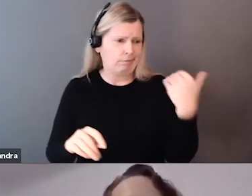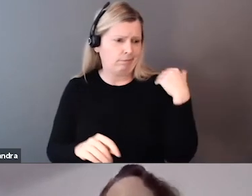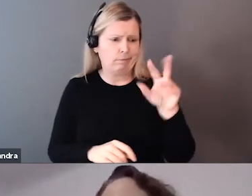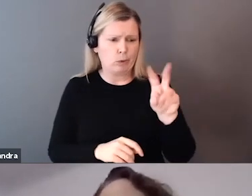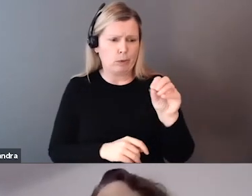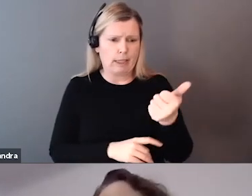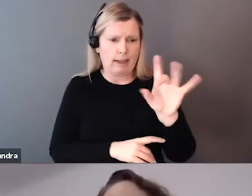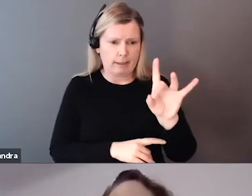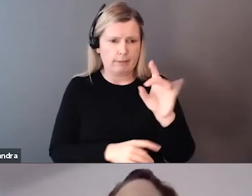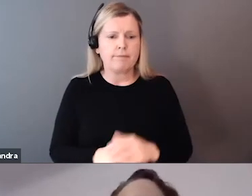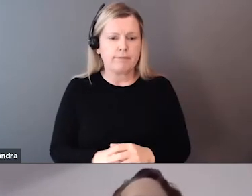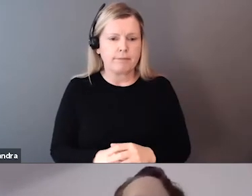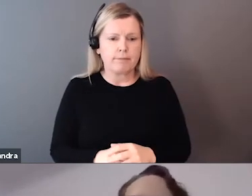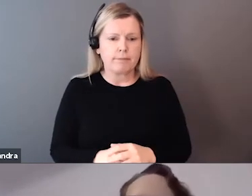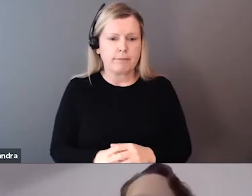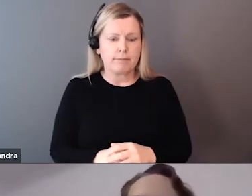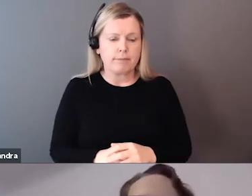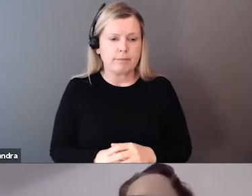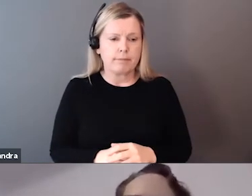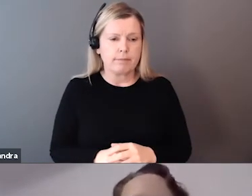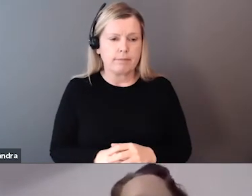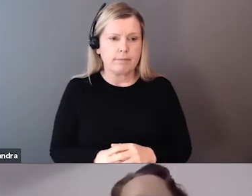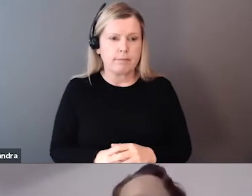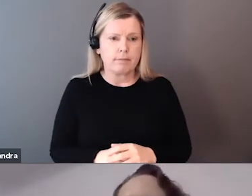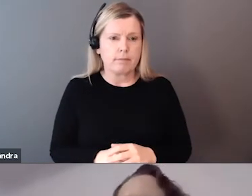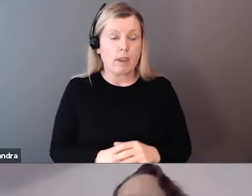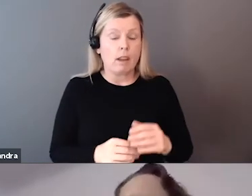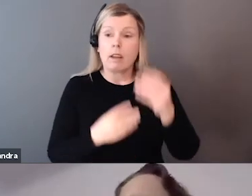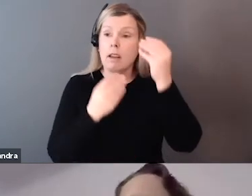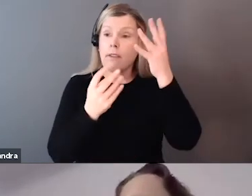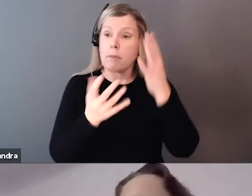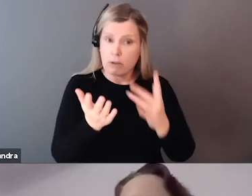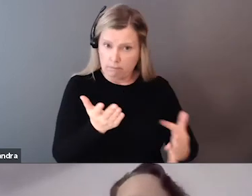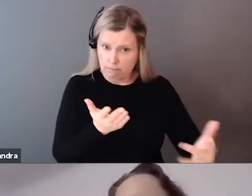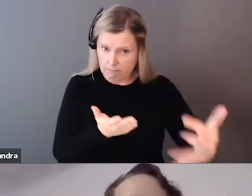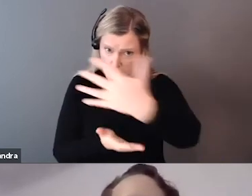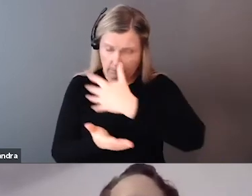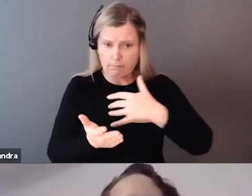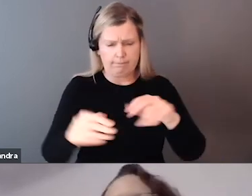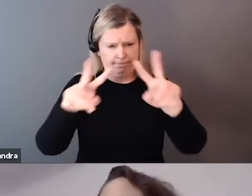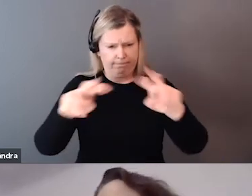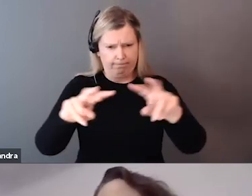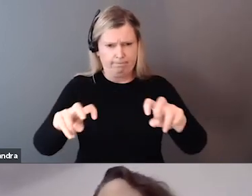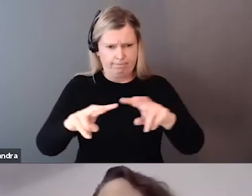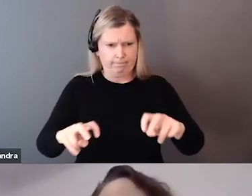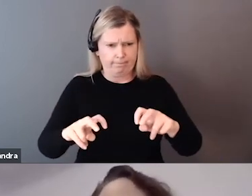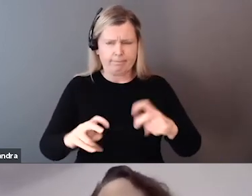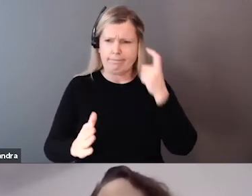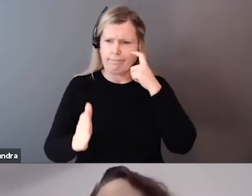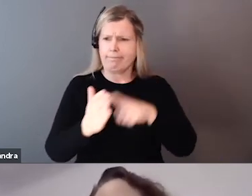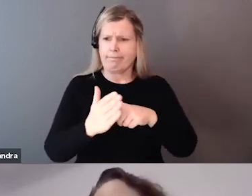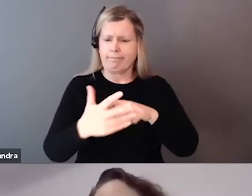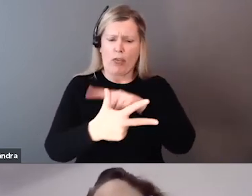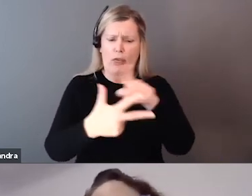and we analyzed our results in a way that sorted them to three key contexts for return to work. So,